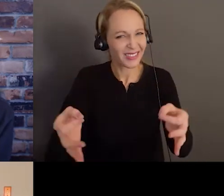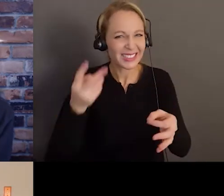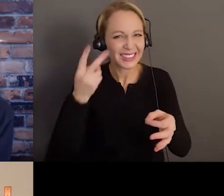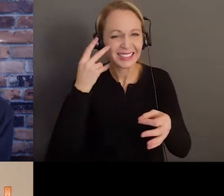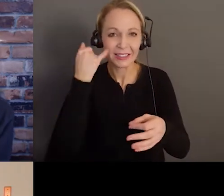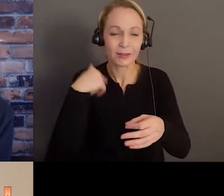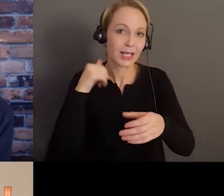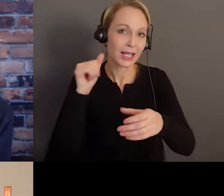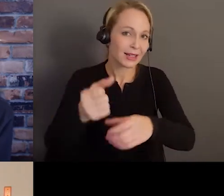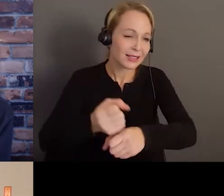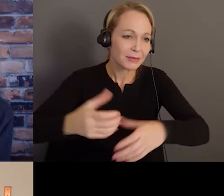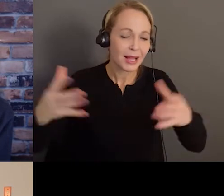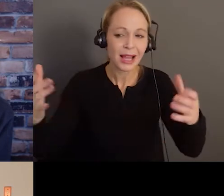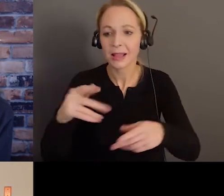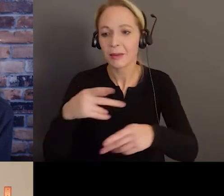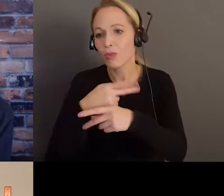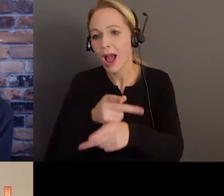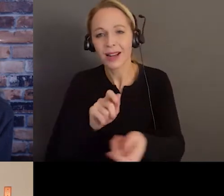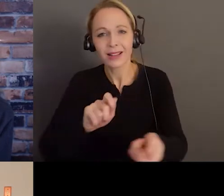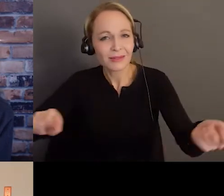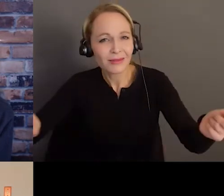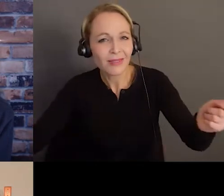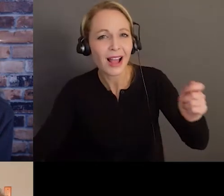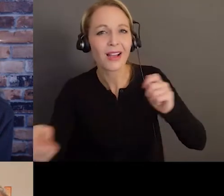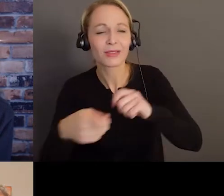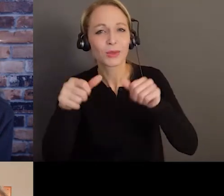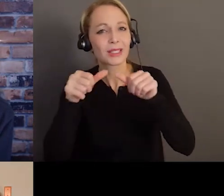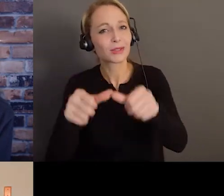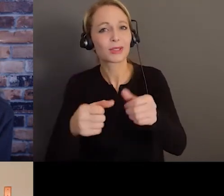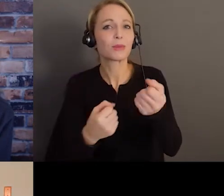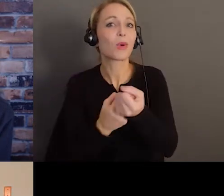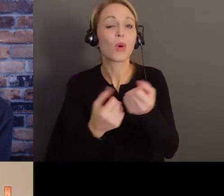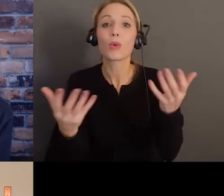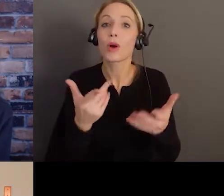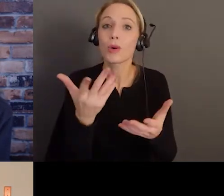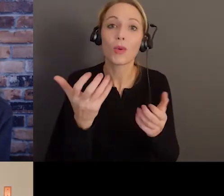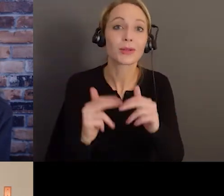EXPAND THE PRODUCT AND EVOLVE TO CONTINUE TO SUPPORT WHAT YOU WANT TO BUILD.